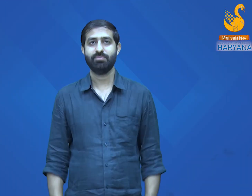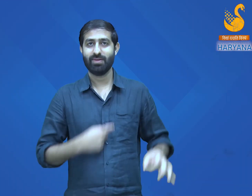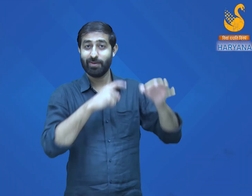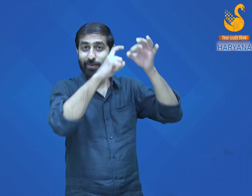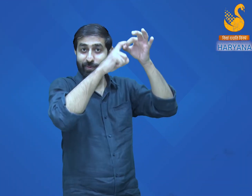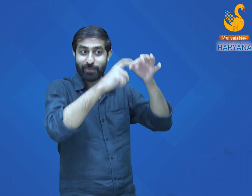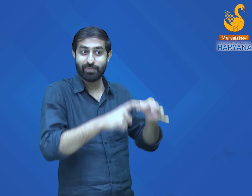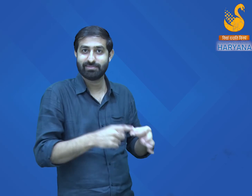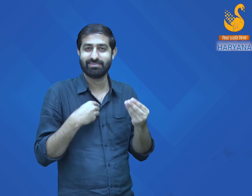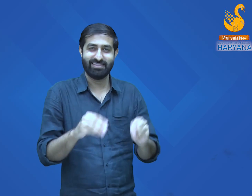Here we have some questions for you.